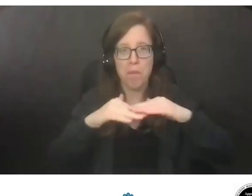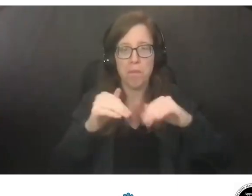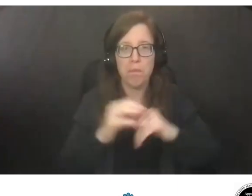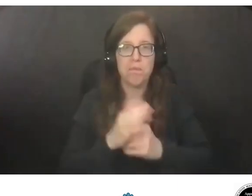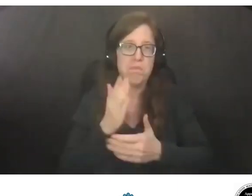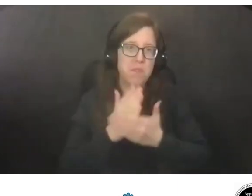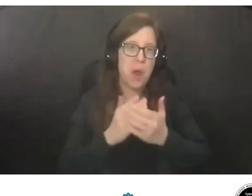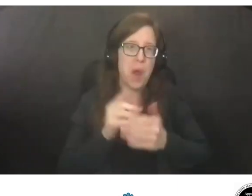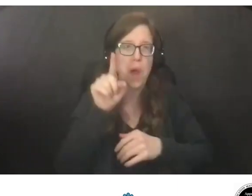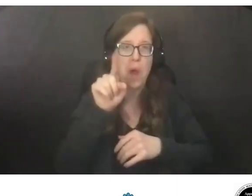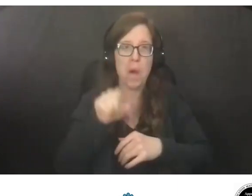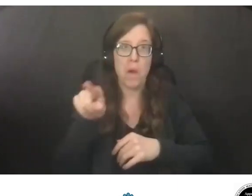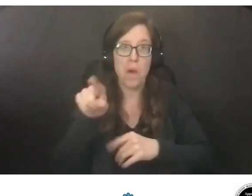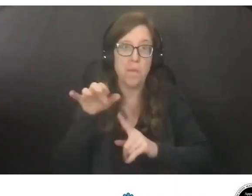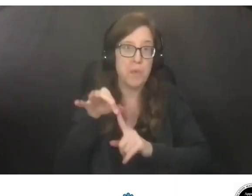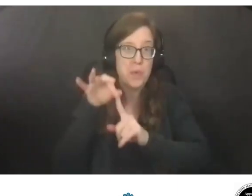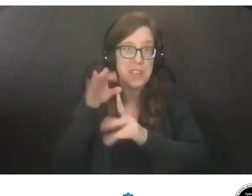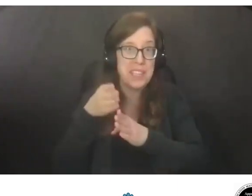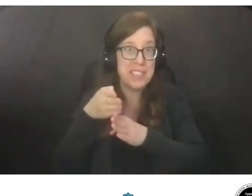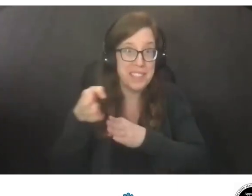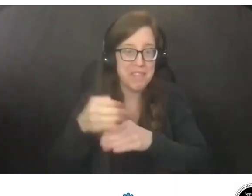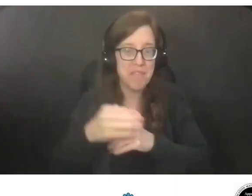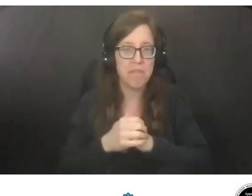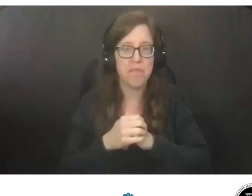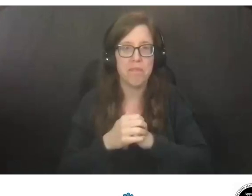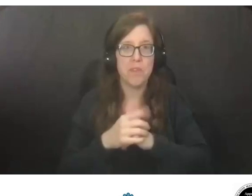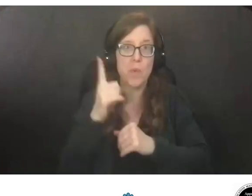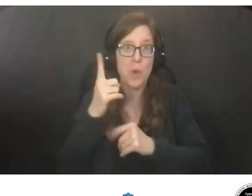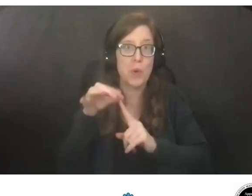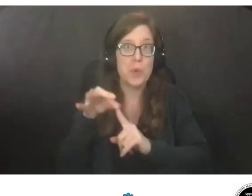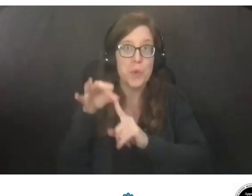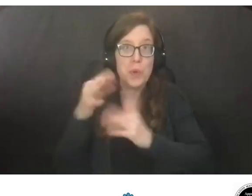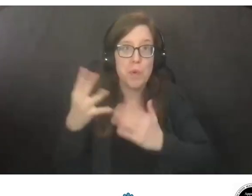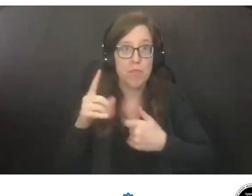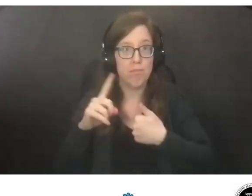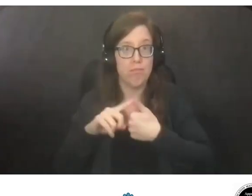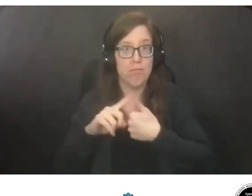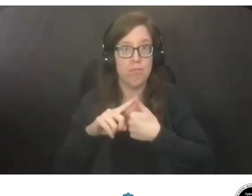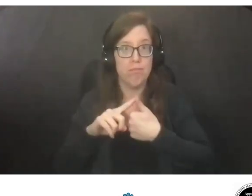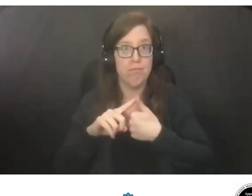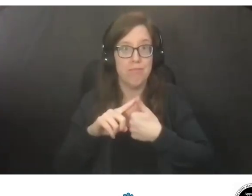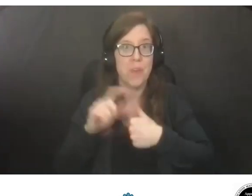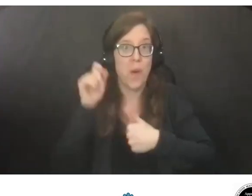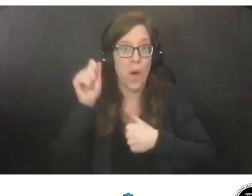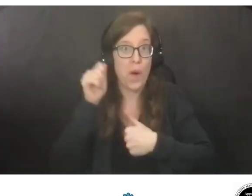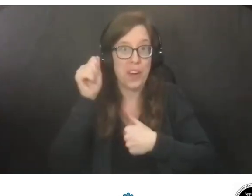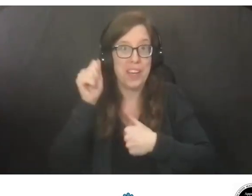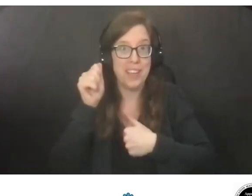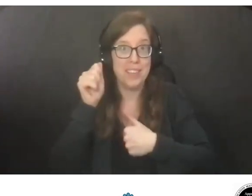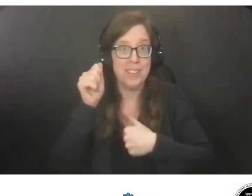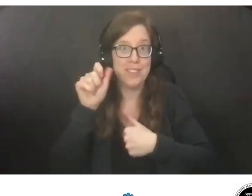And then there's some things that are very unique. One of the unique areas, number one, Audiology.